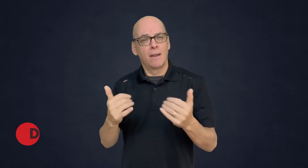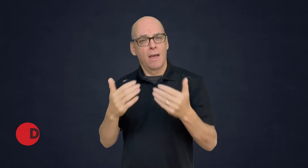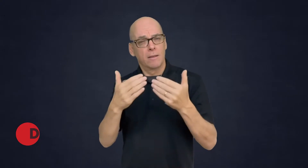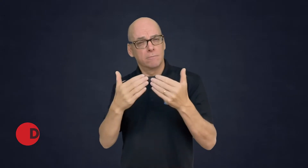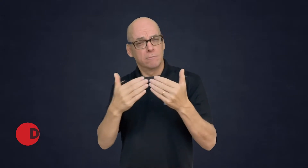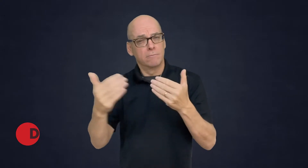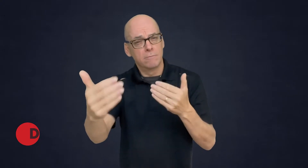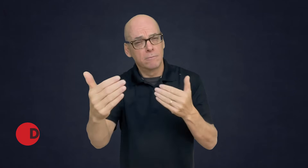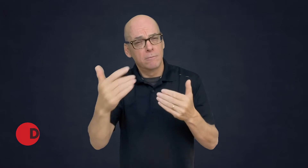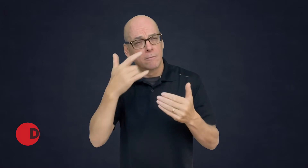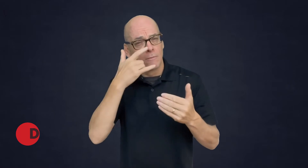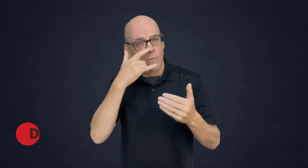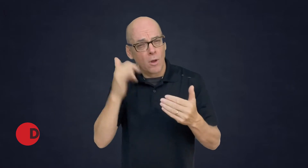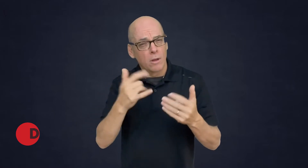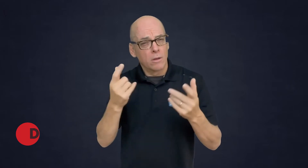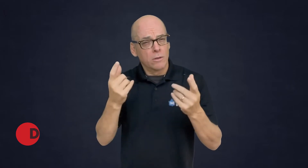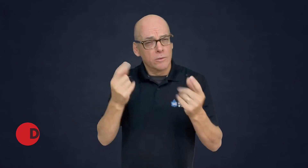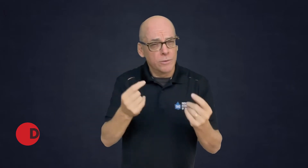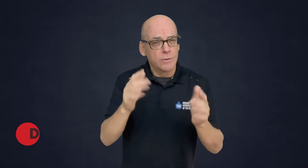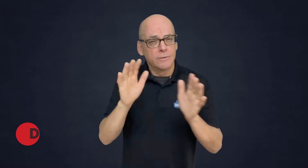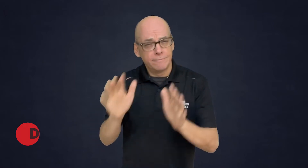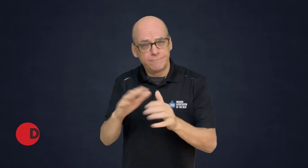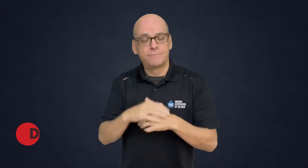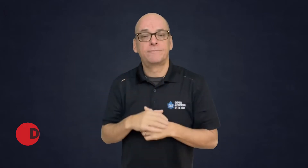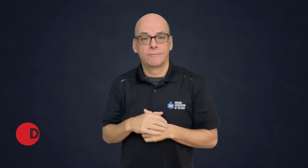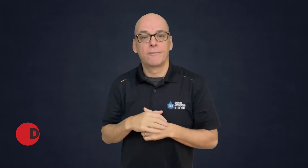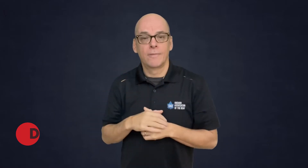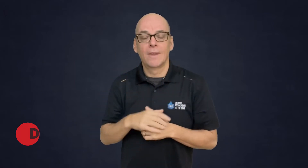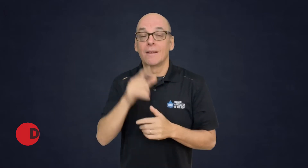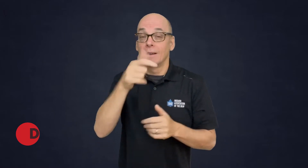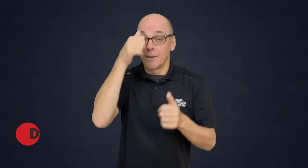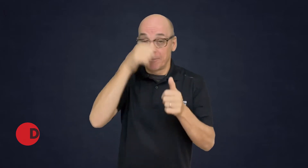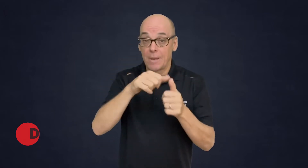What would it look like going forward and what to do?